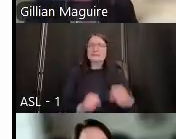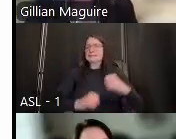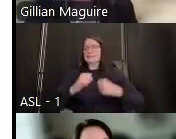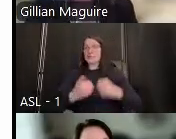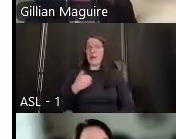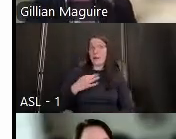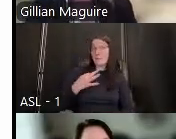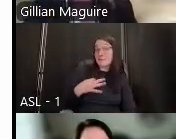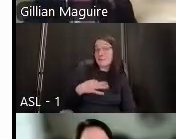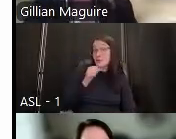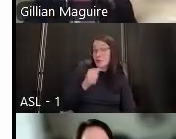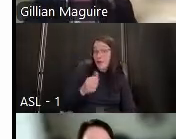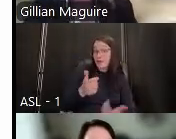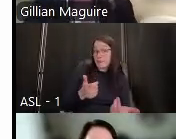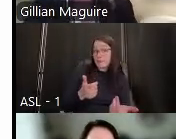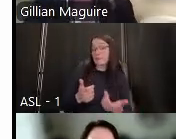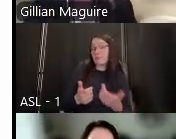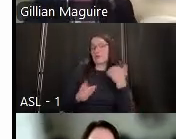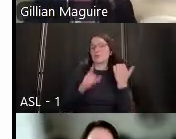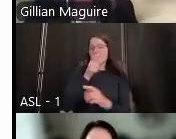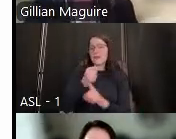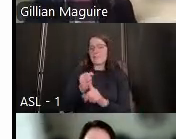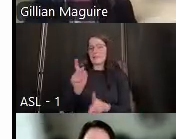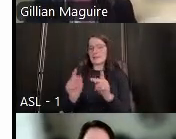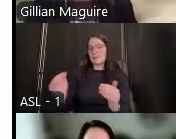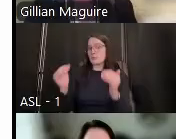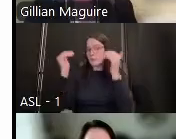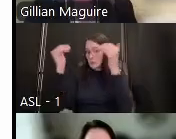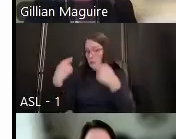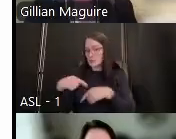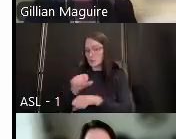that thing they could accept opportunities. So that has been something that has been in